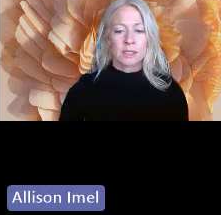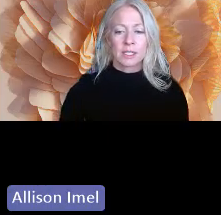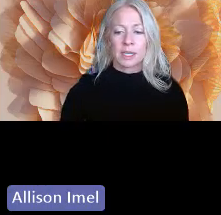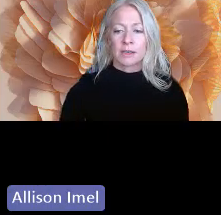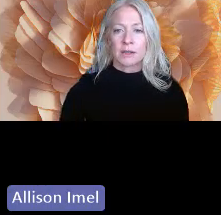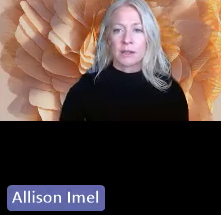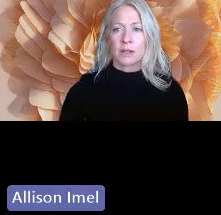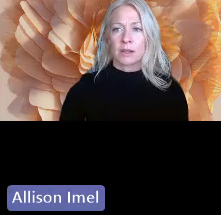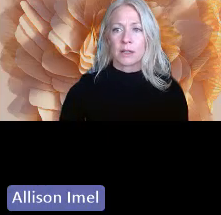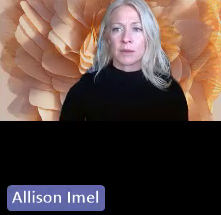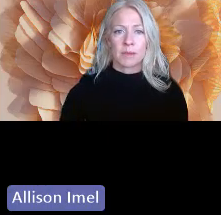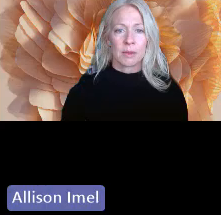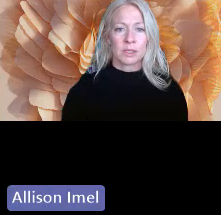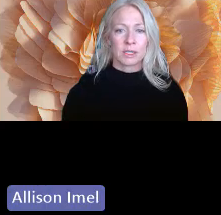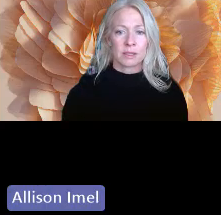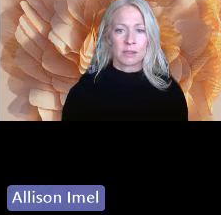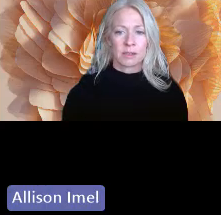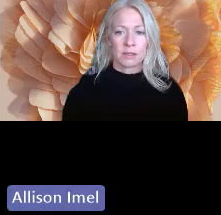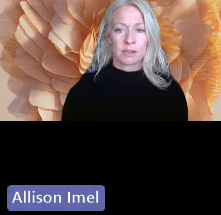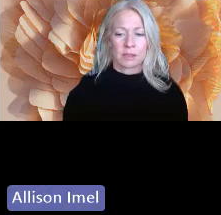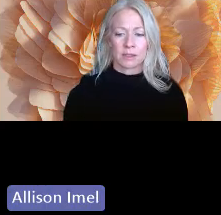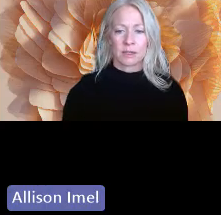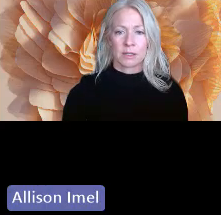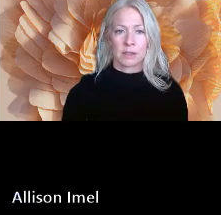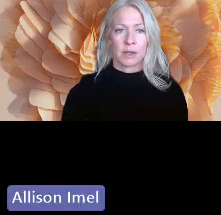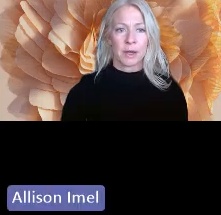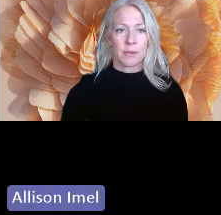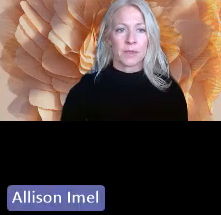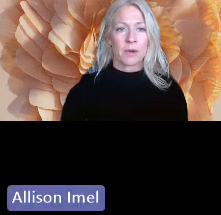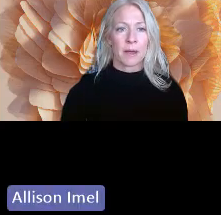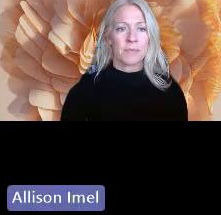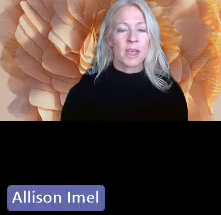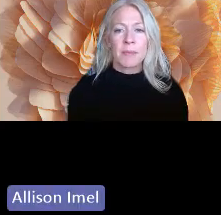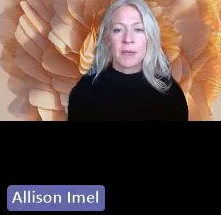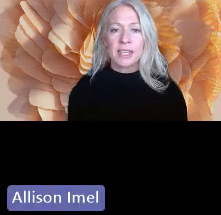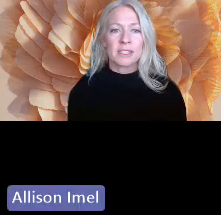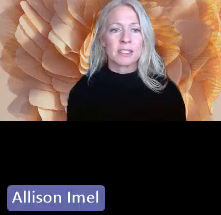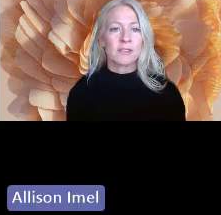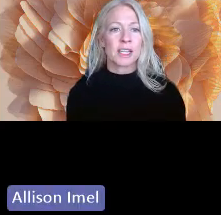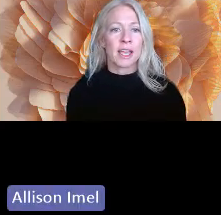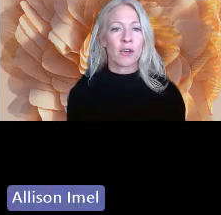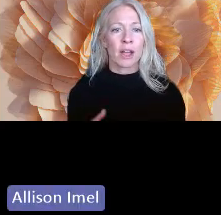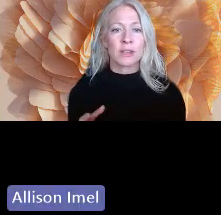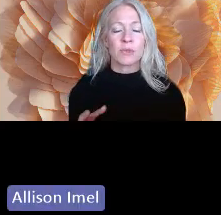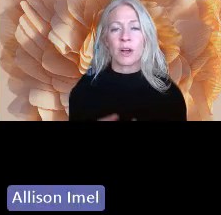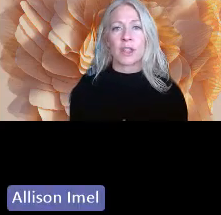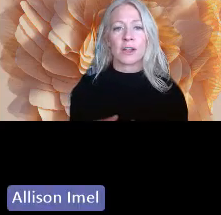Let's see. Huh? Not able to. There we go. Okay. Big ideas of today are